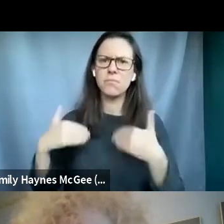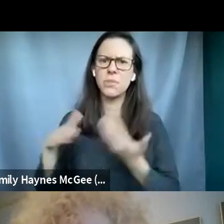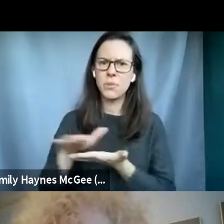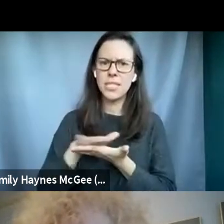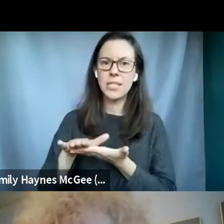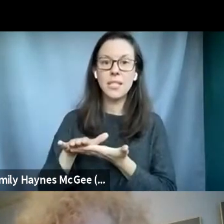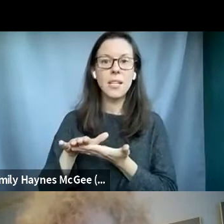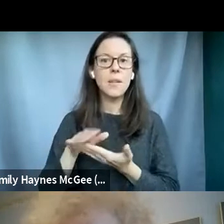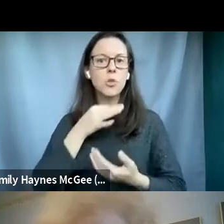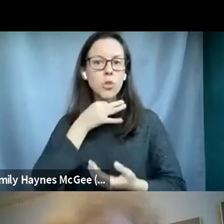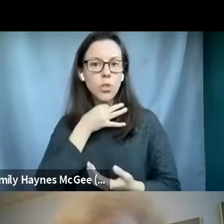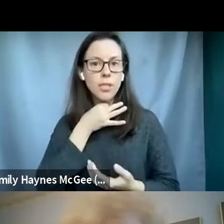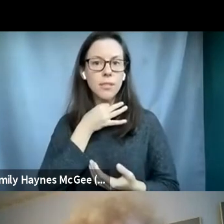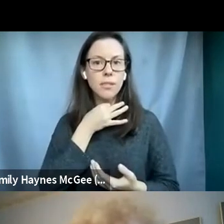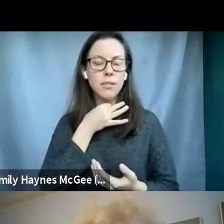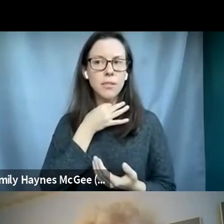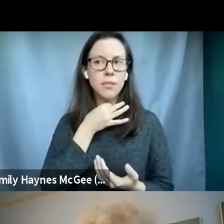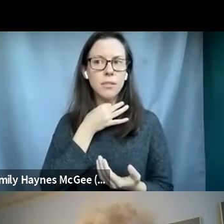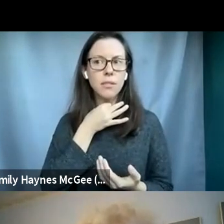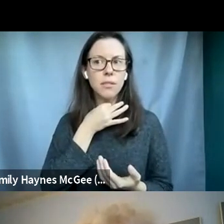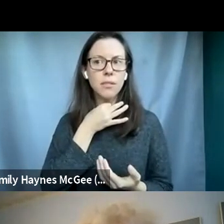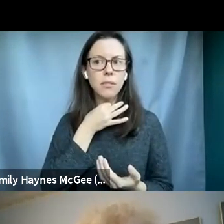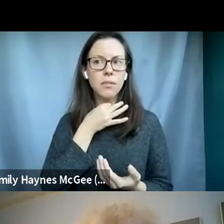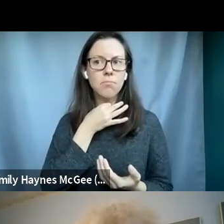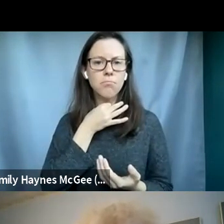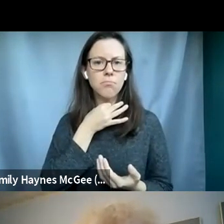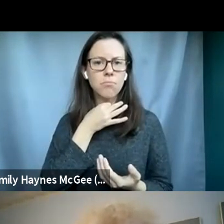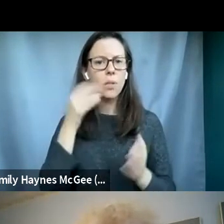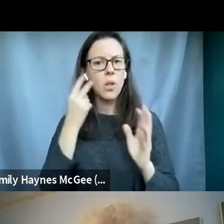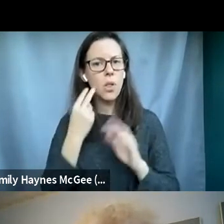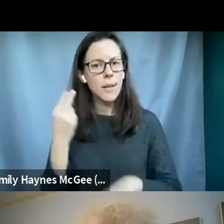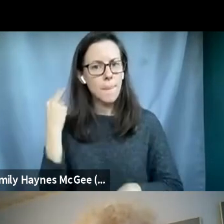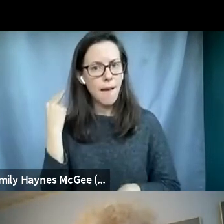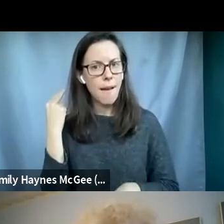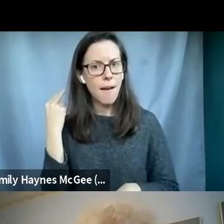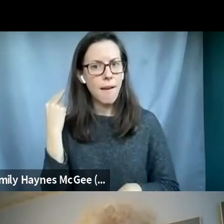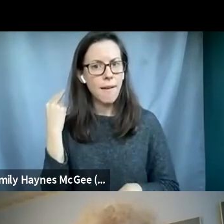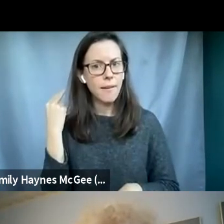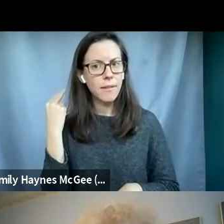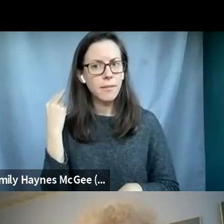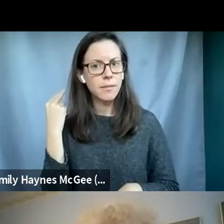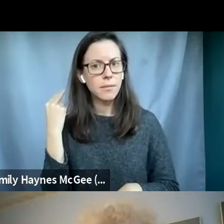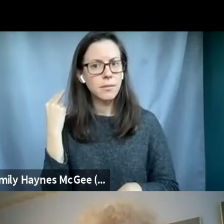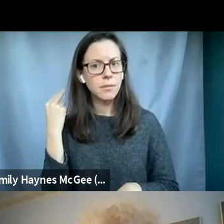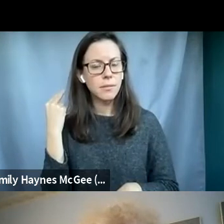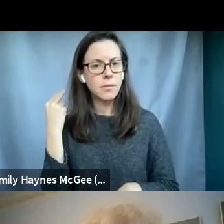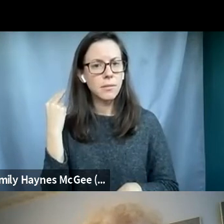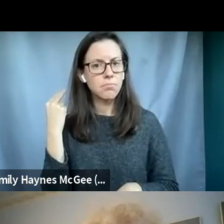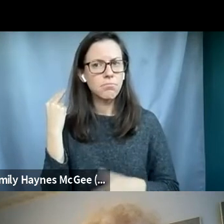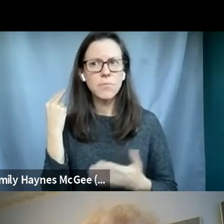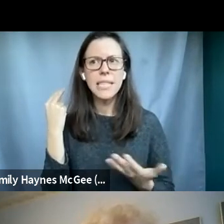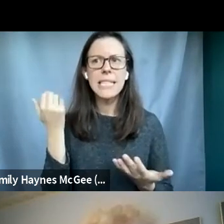I'm wondering if looking back you would have any, I don't know, just like tips for folks